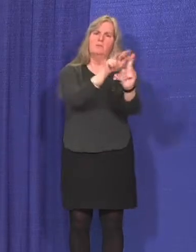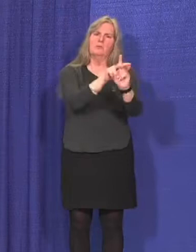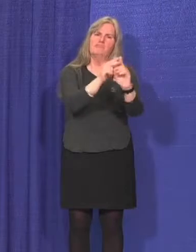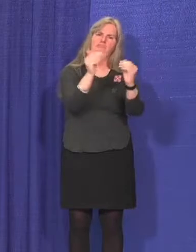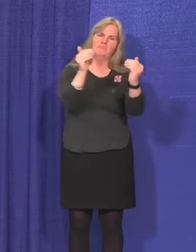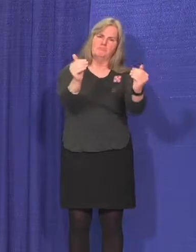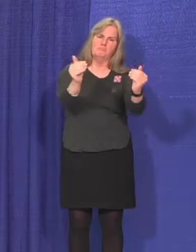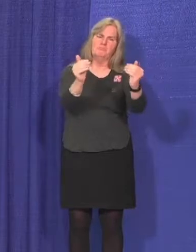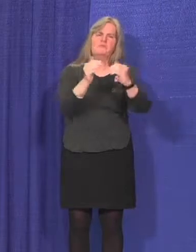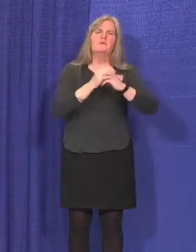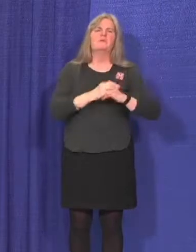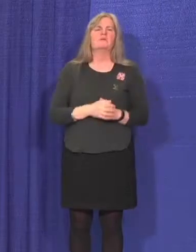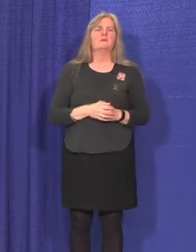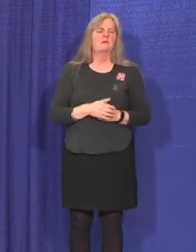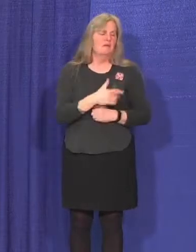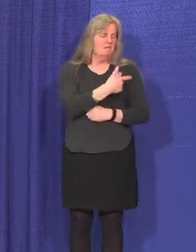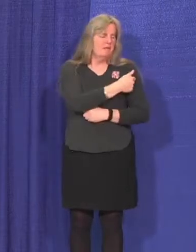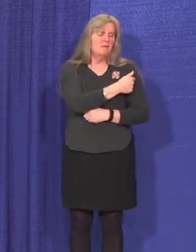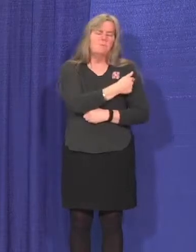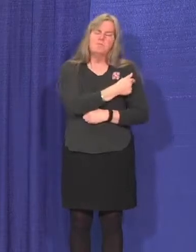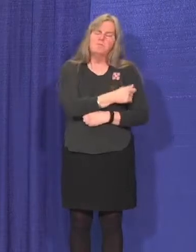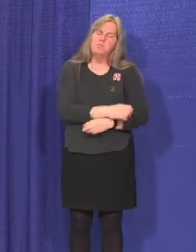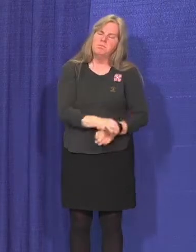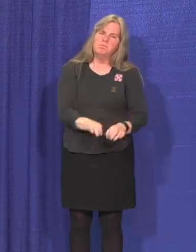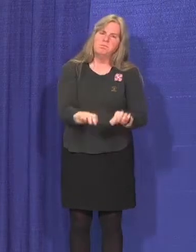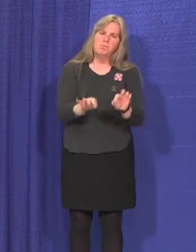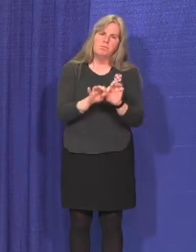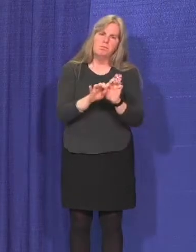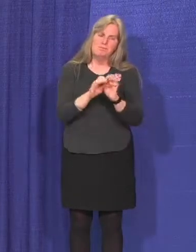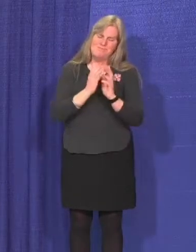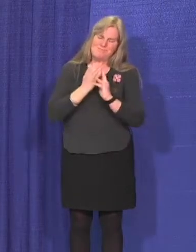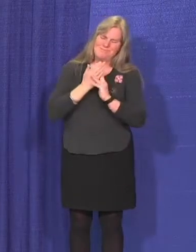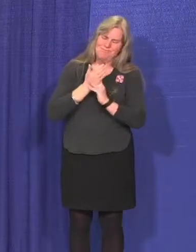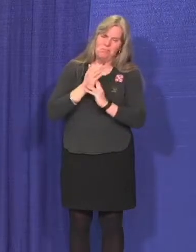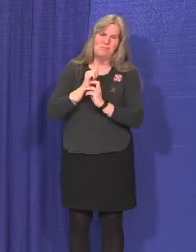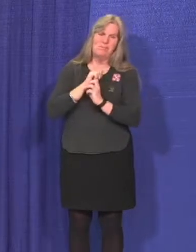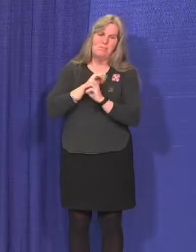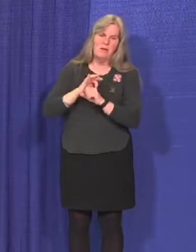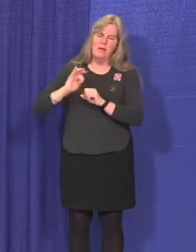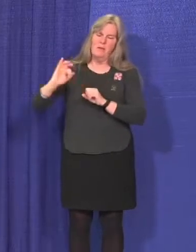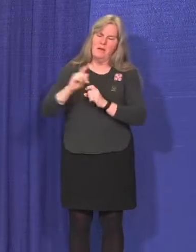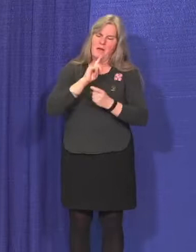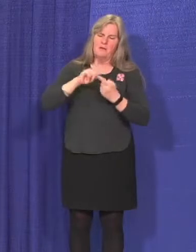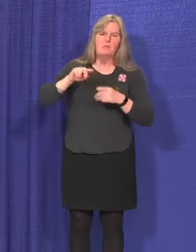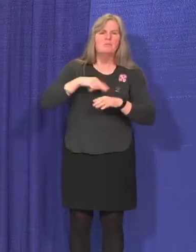If you cannot attend the mobile clinic please attend your mobile healthcare for more information